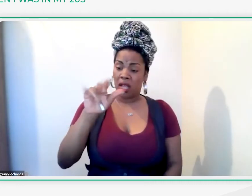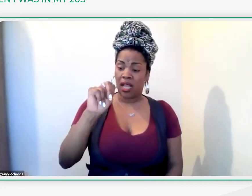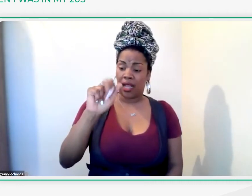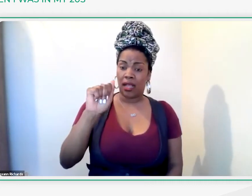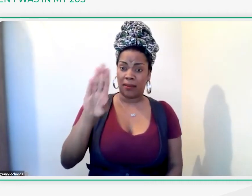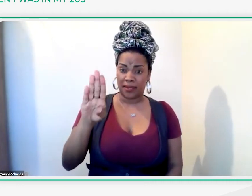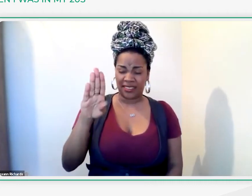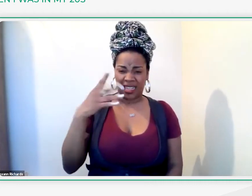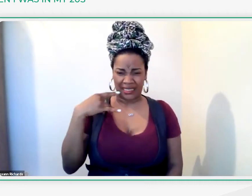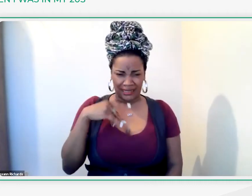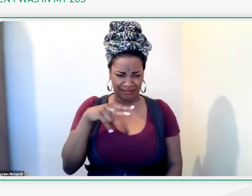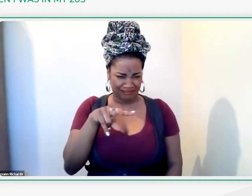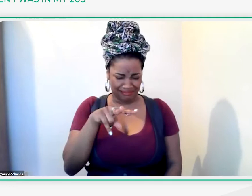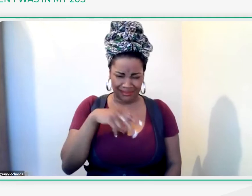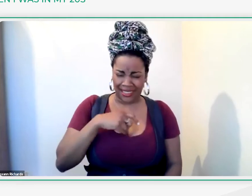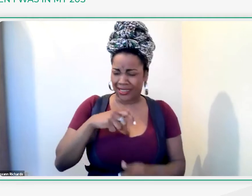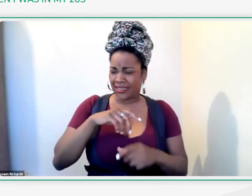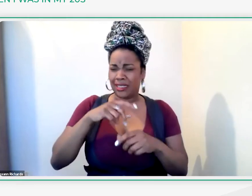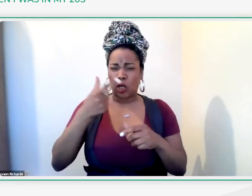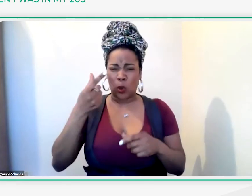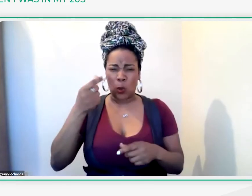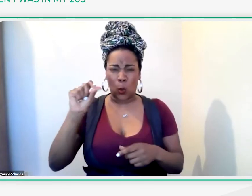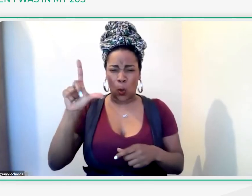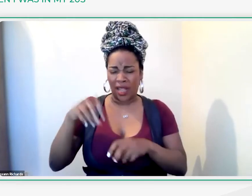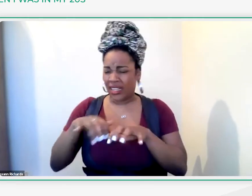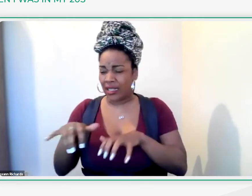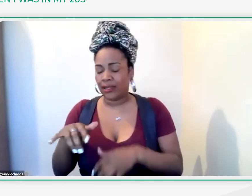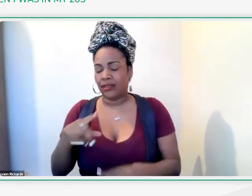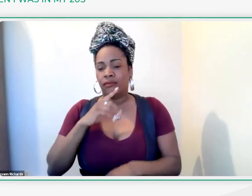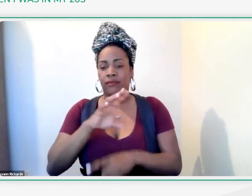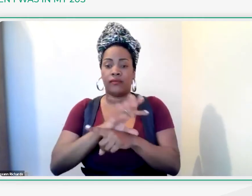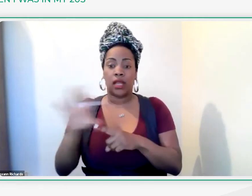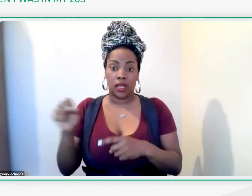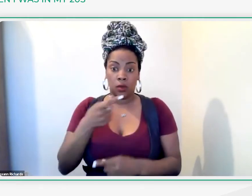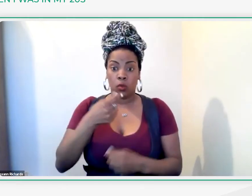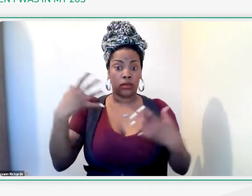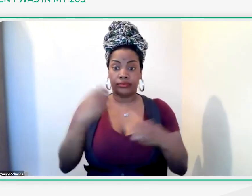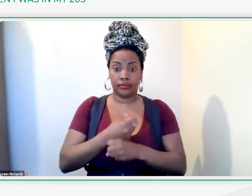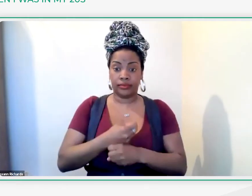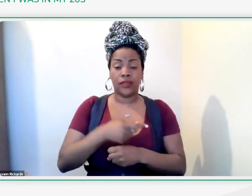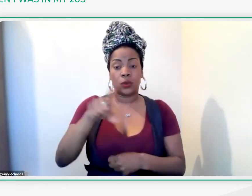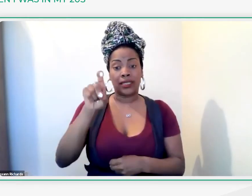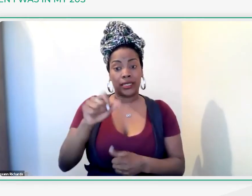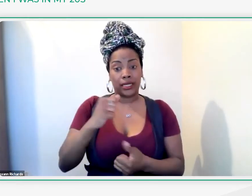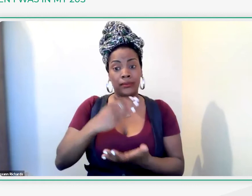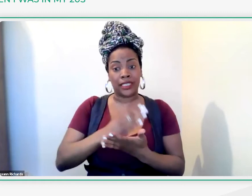So one person told me about YNAB, and it's amazing.